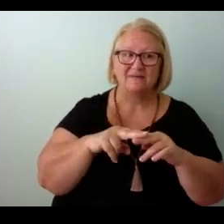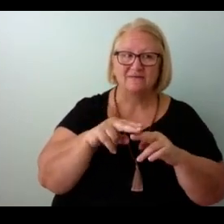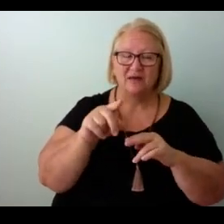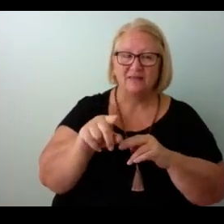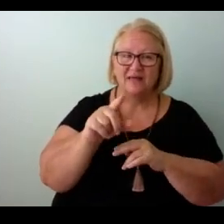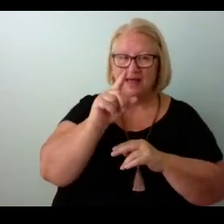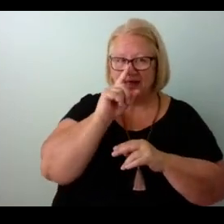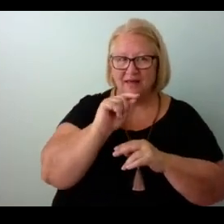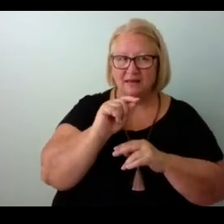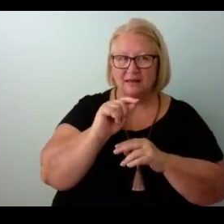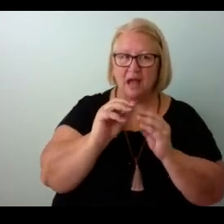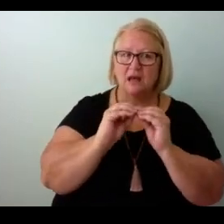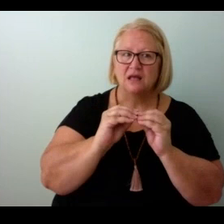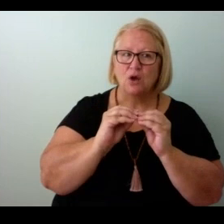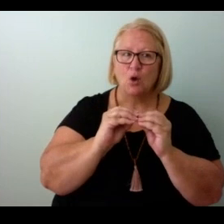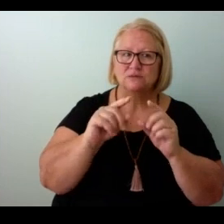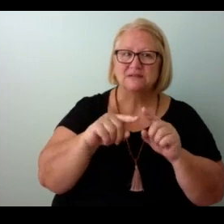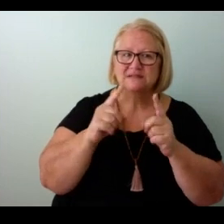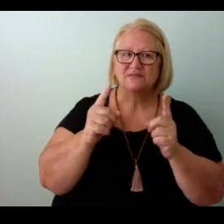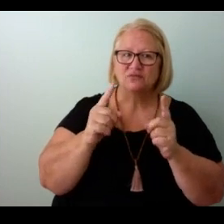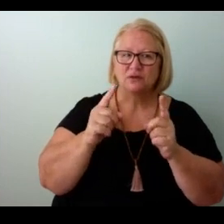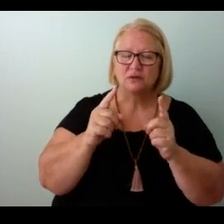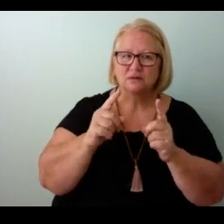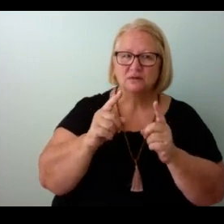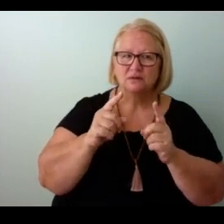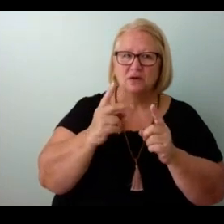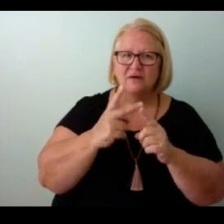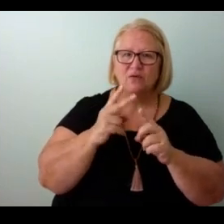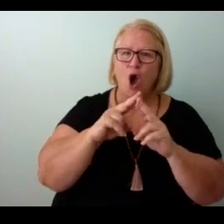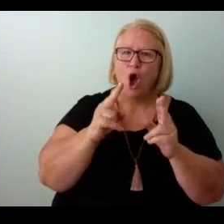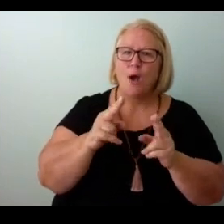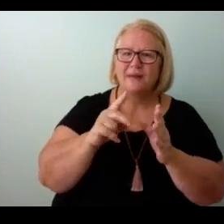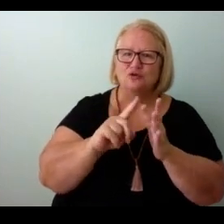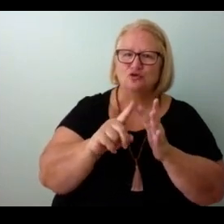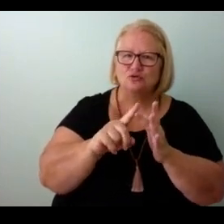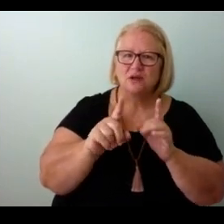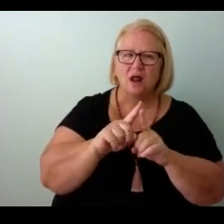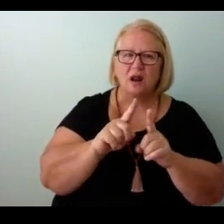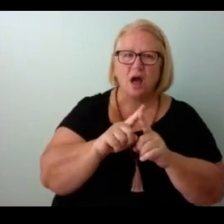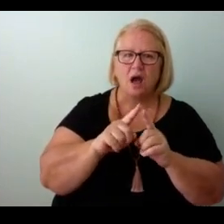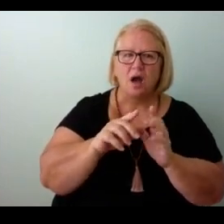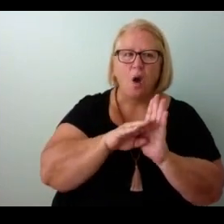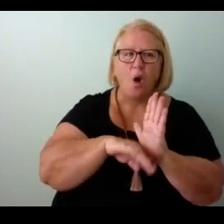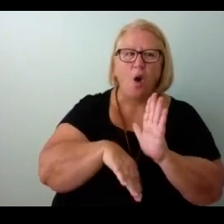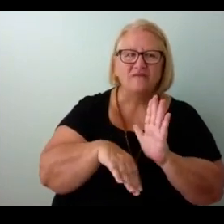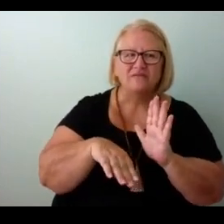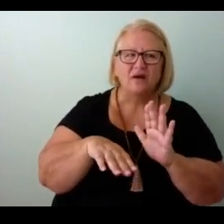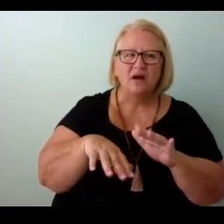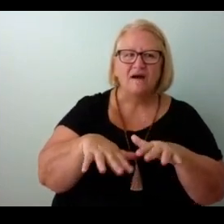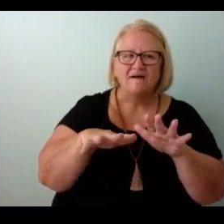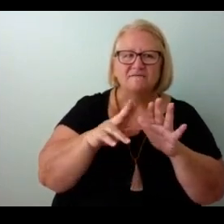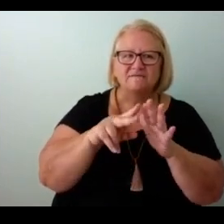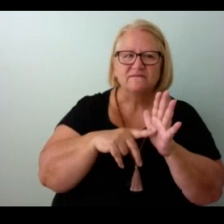negotiate different levels of home insurance, such as excluding flooding from an insurance renewal.